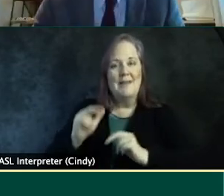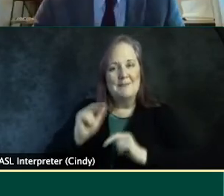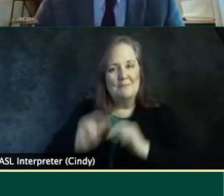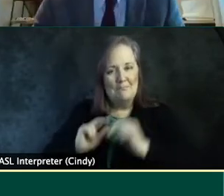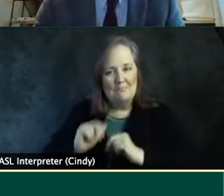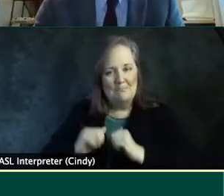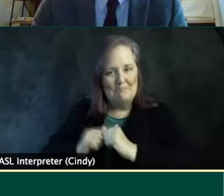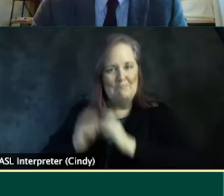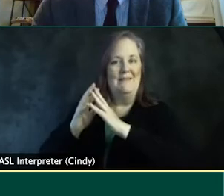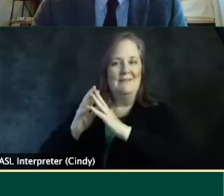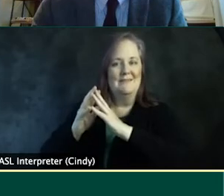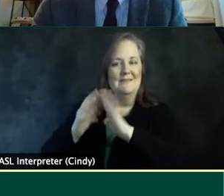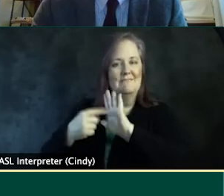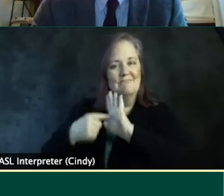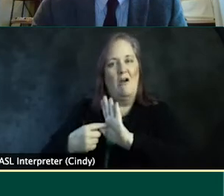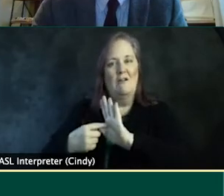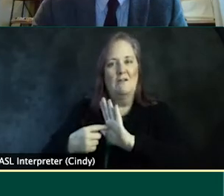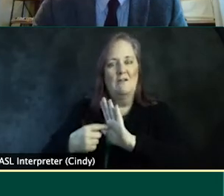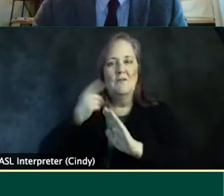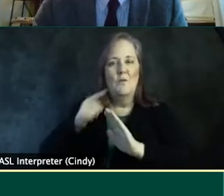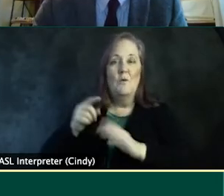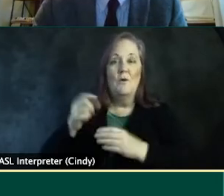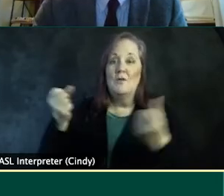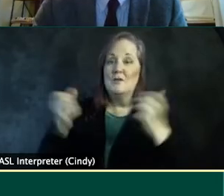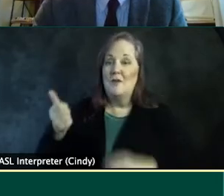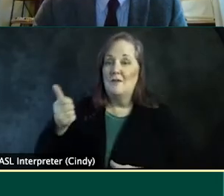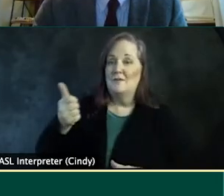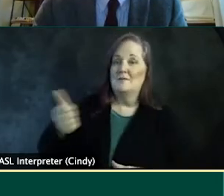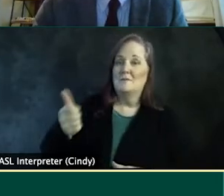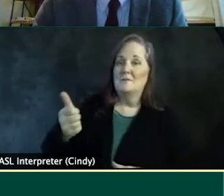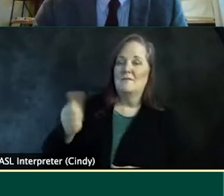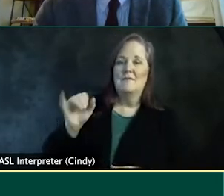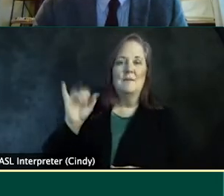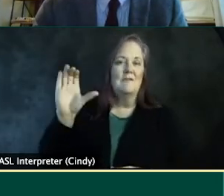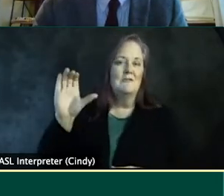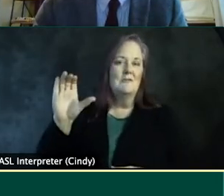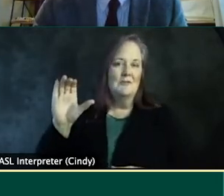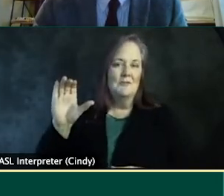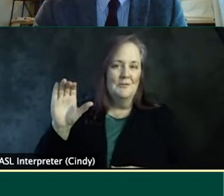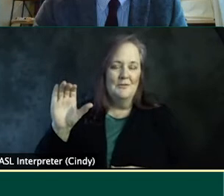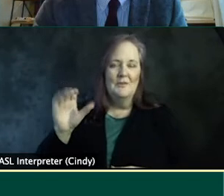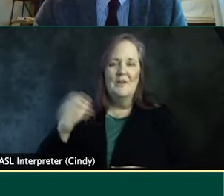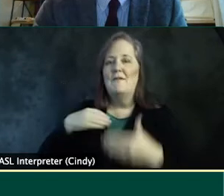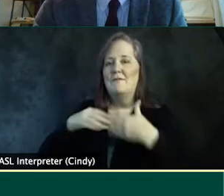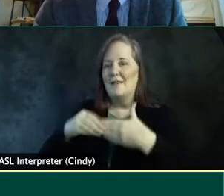Sure, I'll go into a bit more detail here. Proposition 22 would provide an earnings minimum,